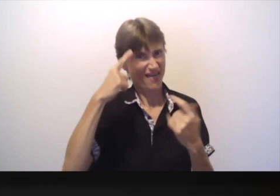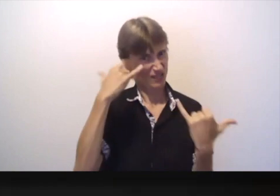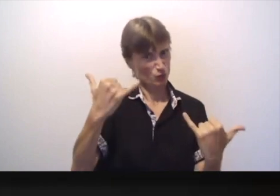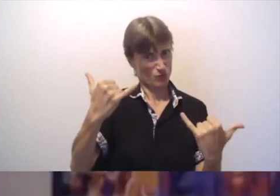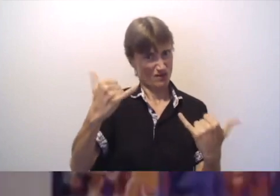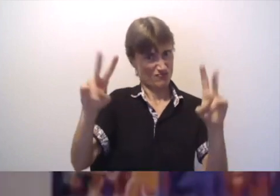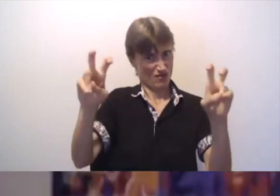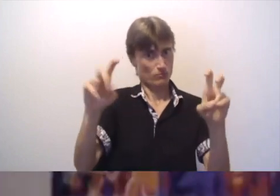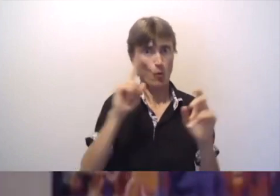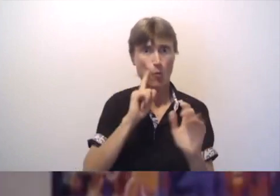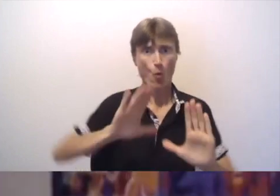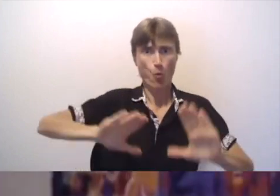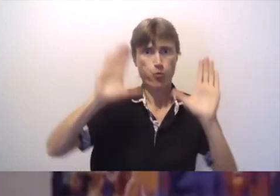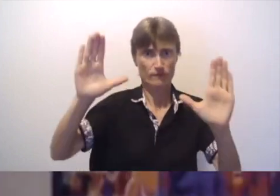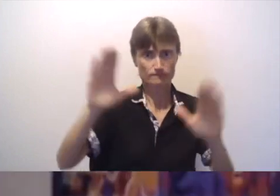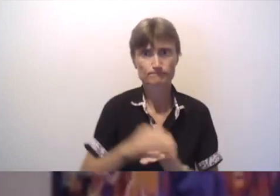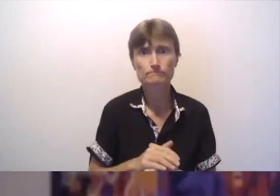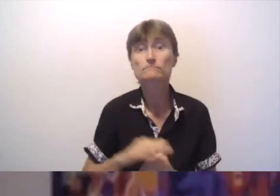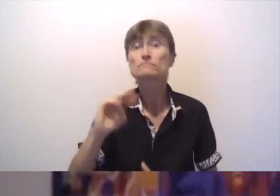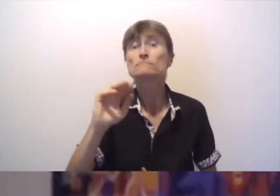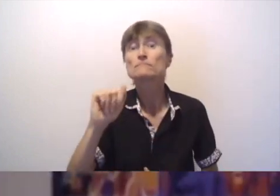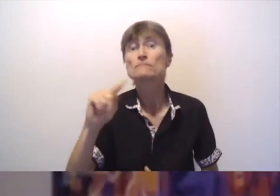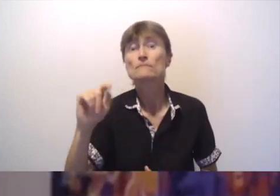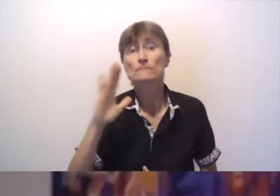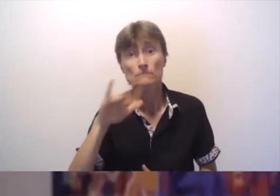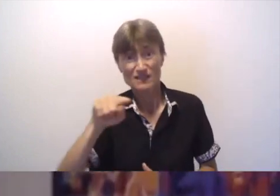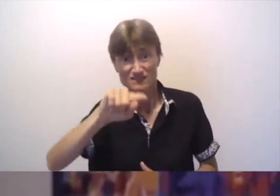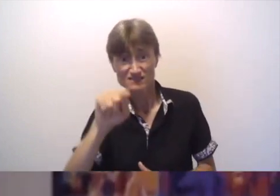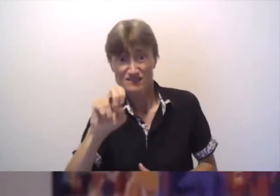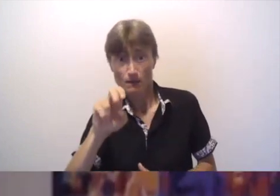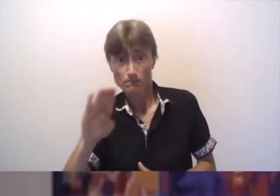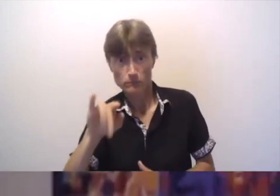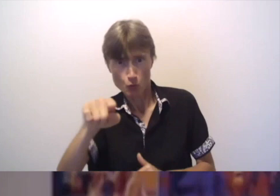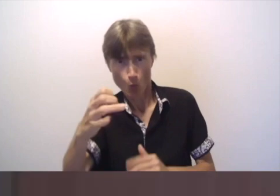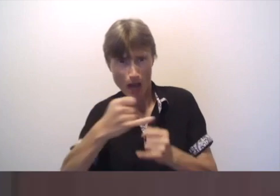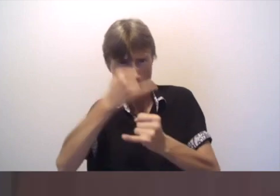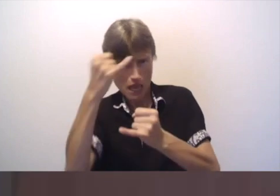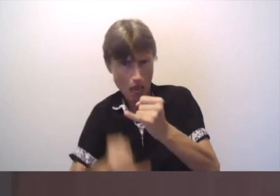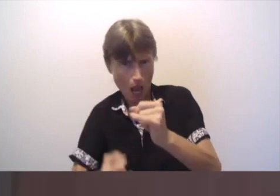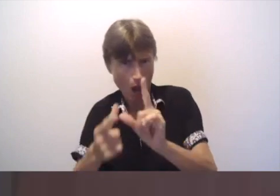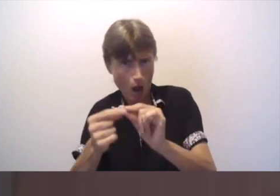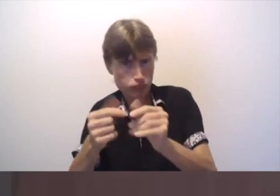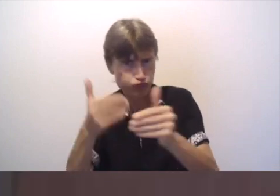perfect and zainab will leave you with the very last word you wanted to say something yeah i did and thank you for that i just